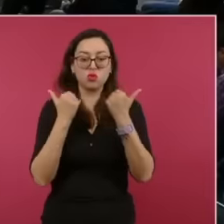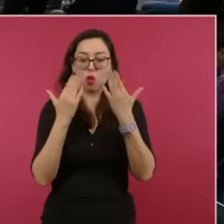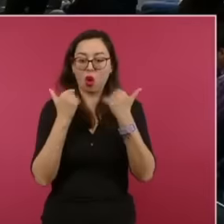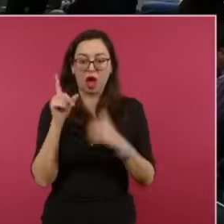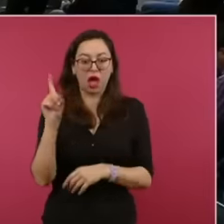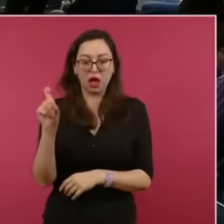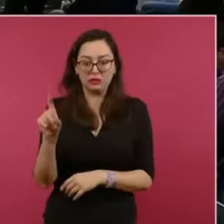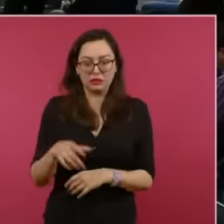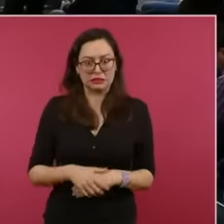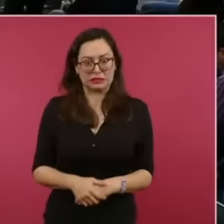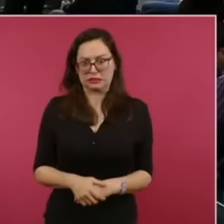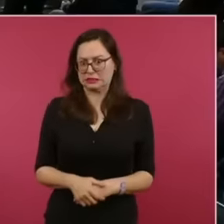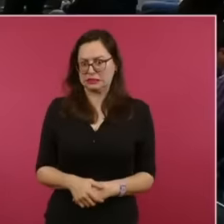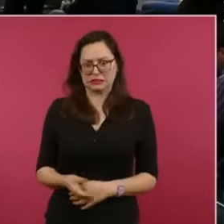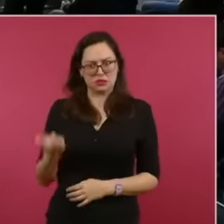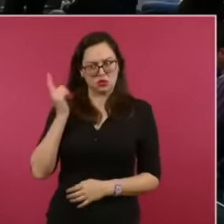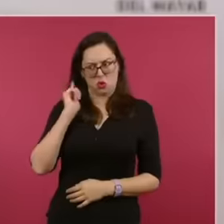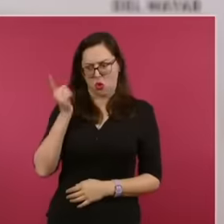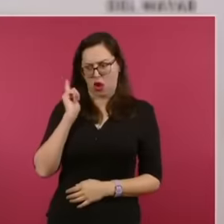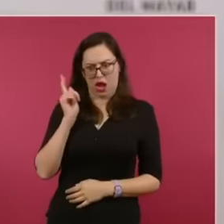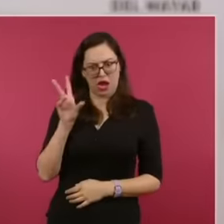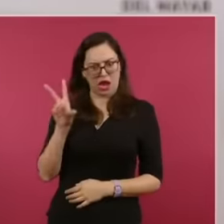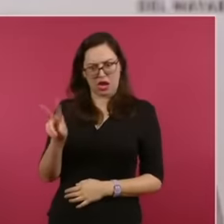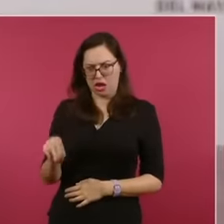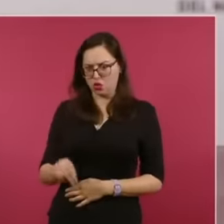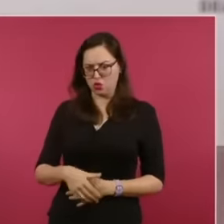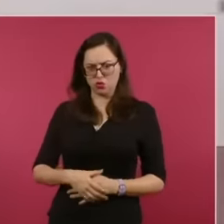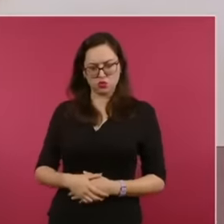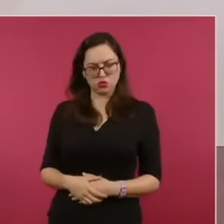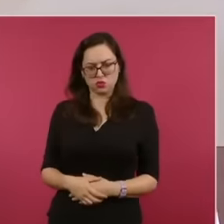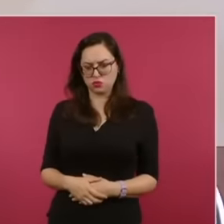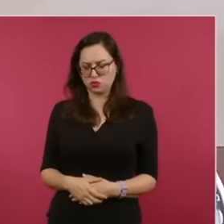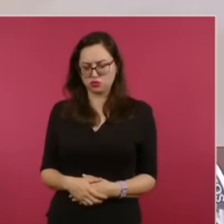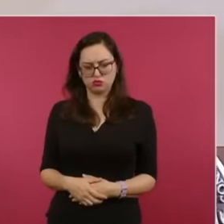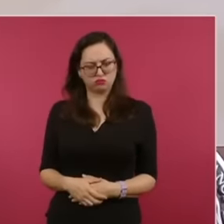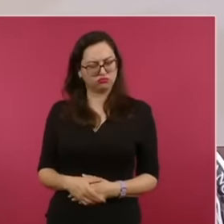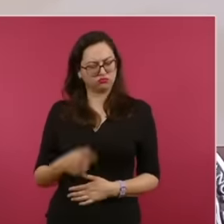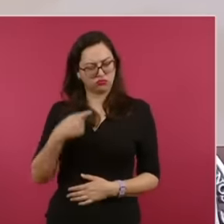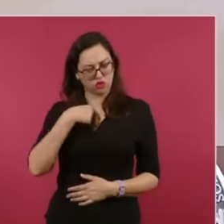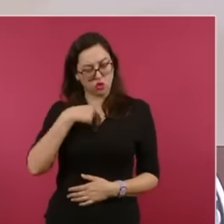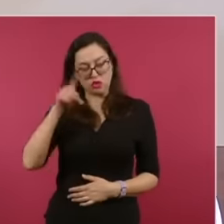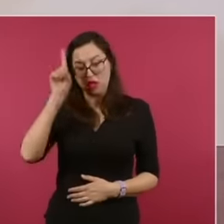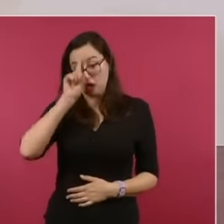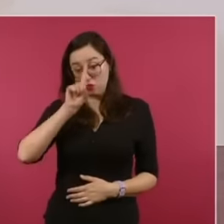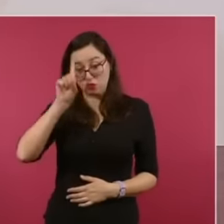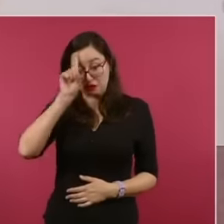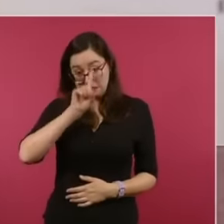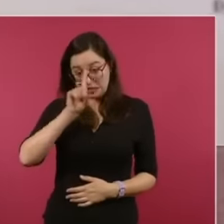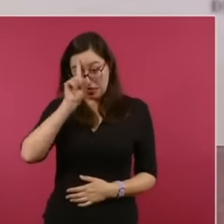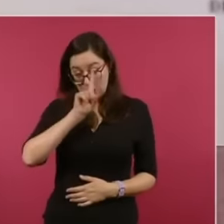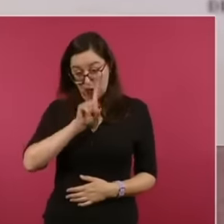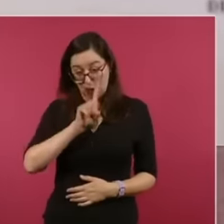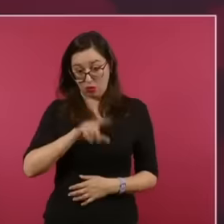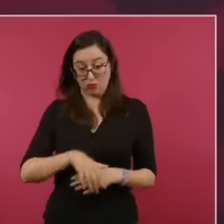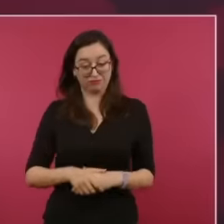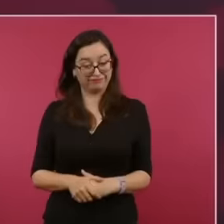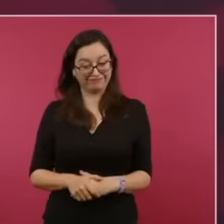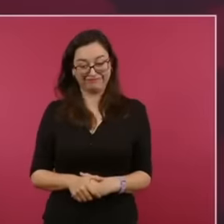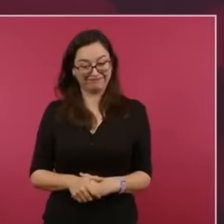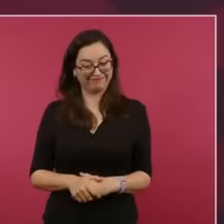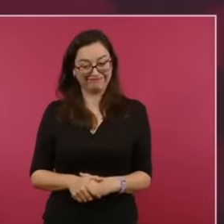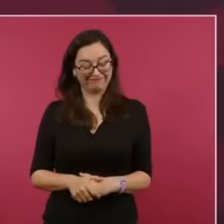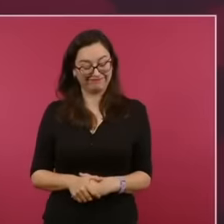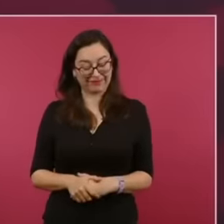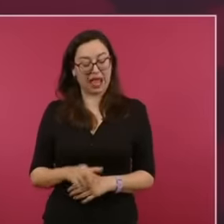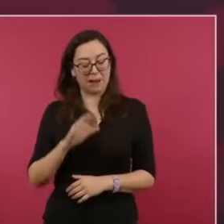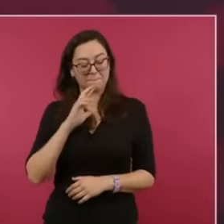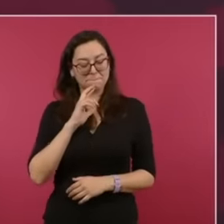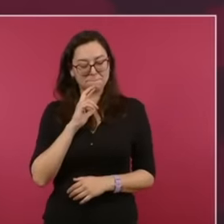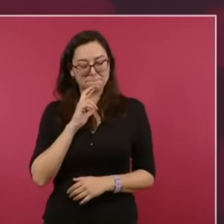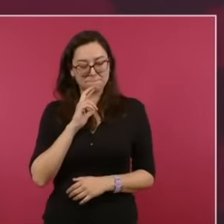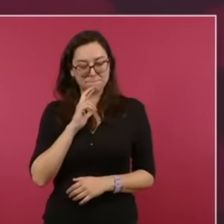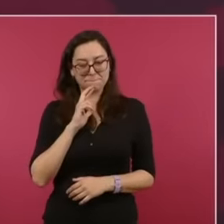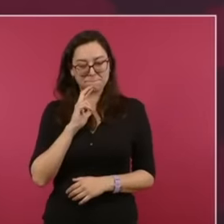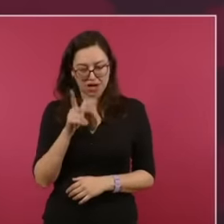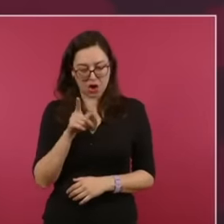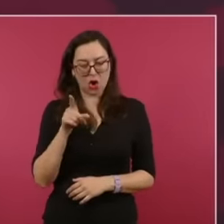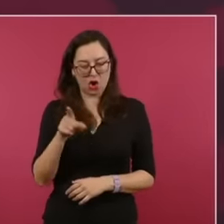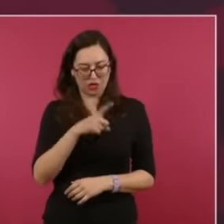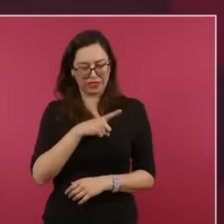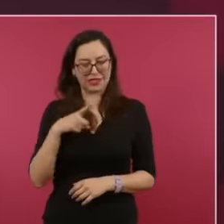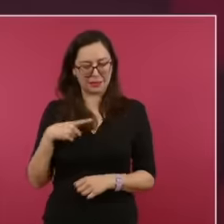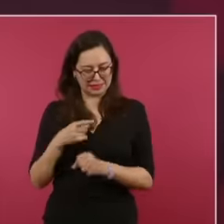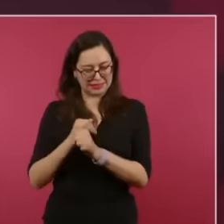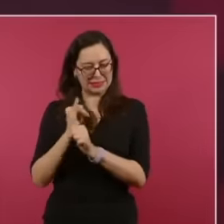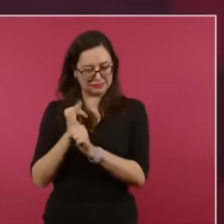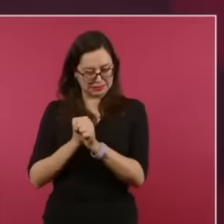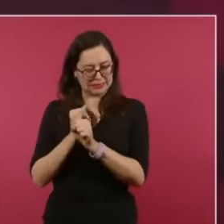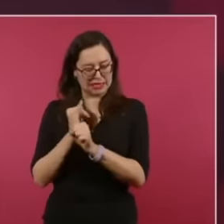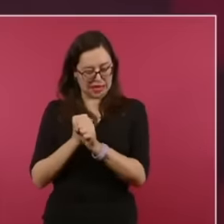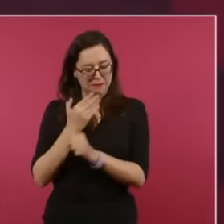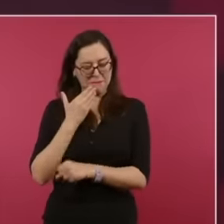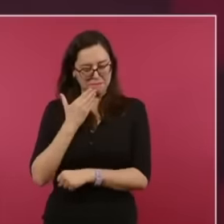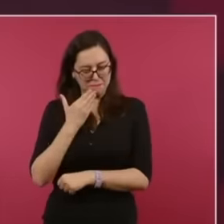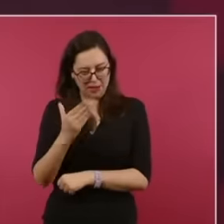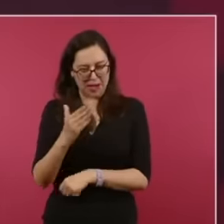that this does not happen, and I would recommend that you better do a thorough investigation. We have